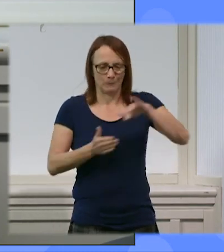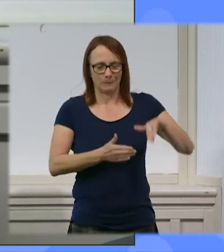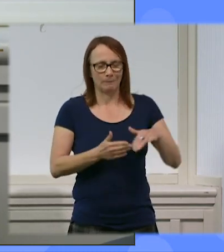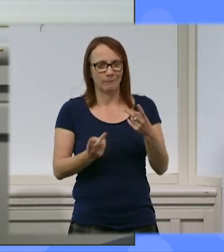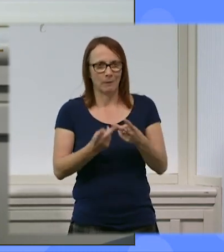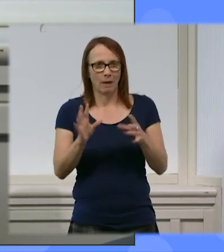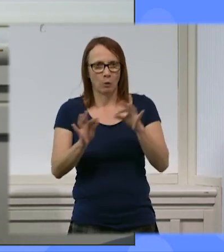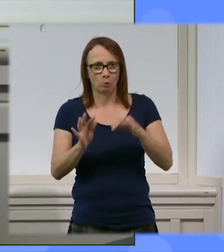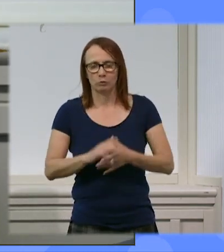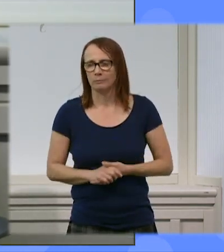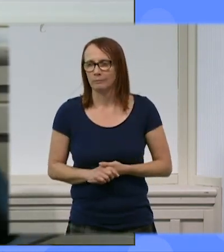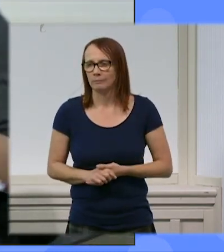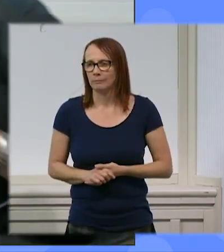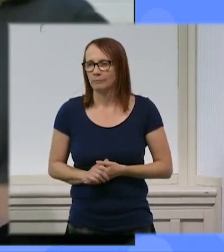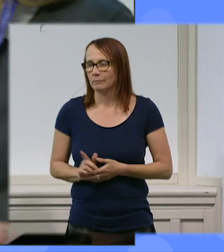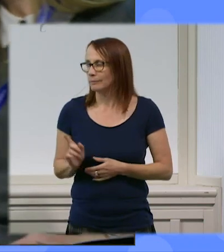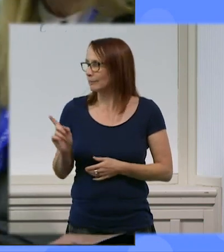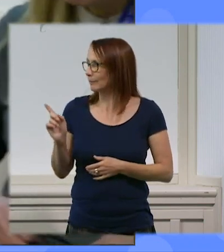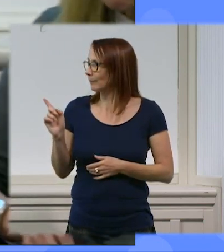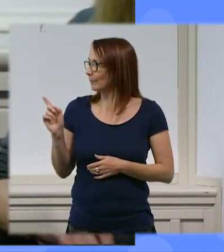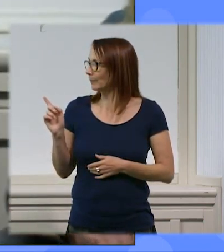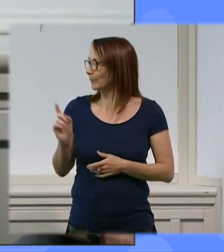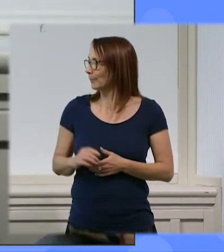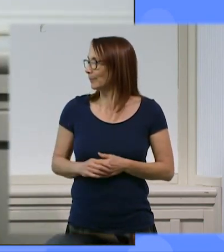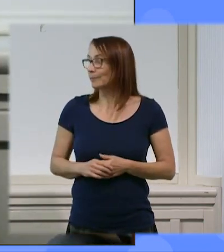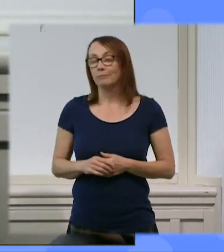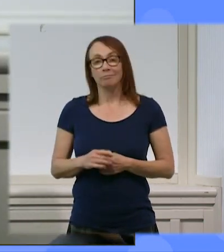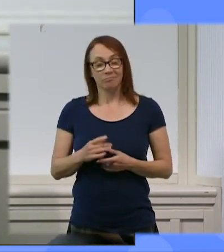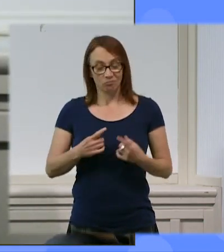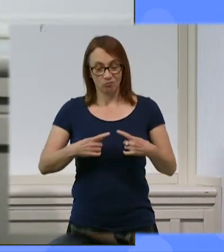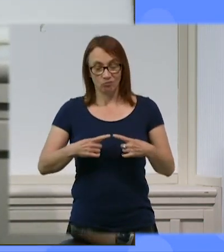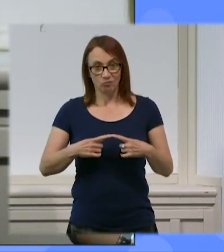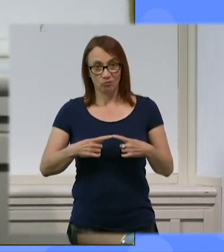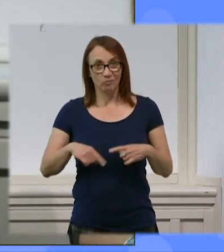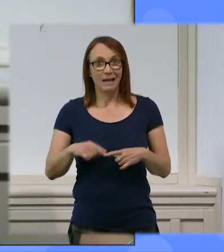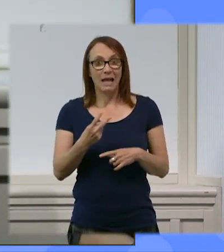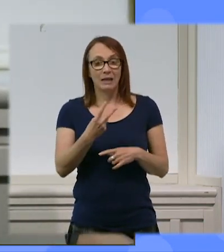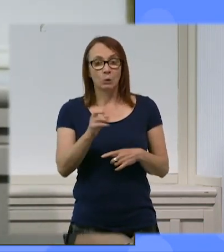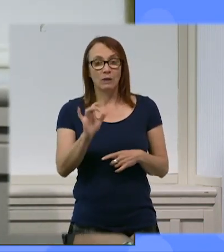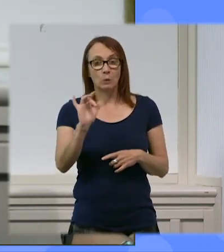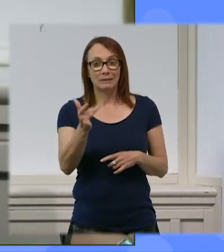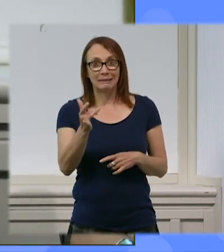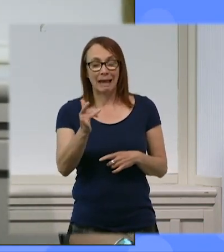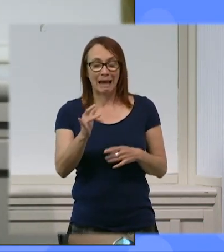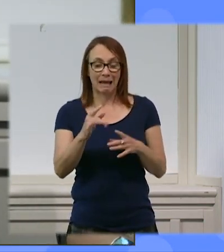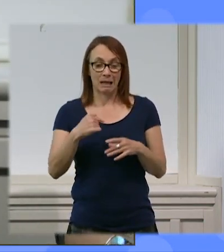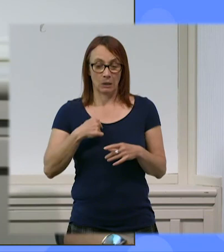ago just one back to first question when we underpinned everything in 2010 with the living wage we immediately built into our supply